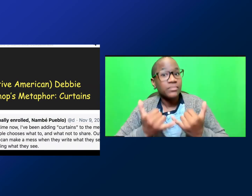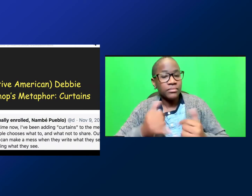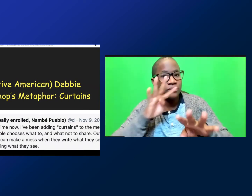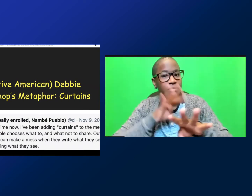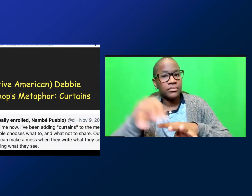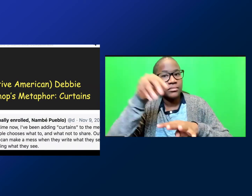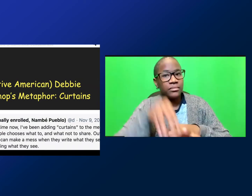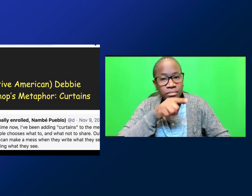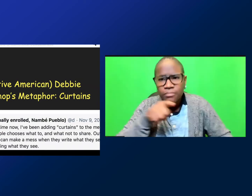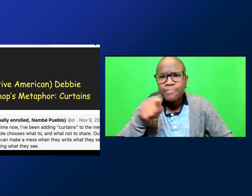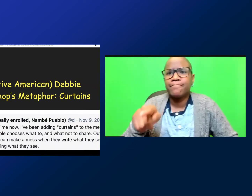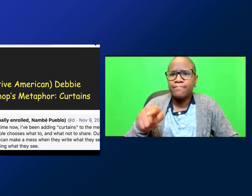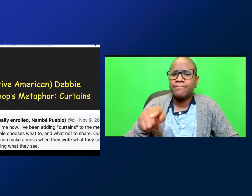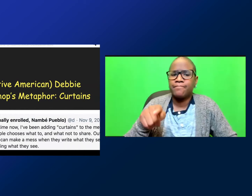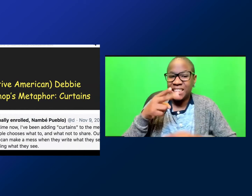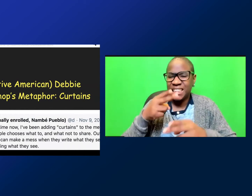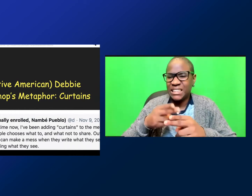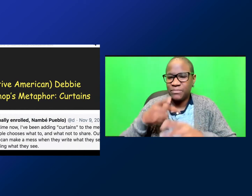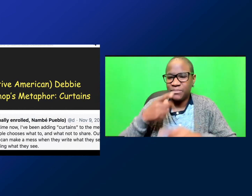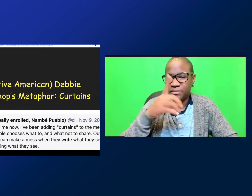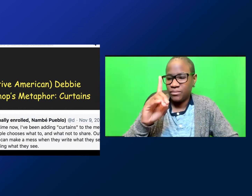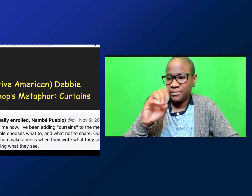they are now more prepared to understand the world around them and to interpret it